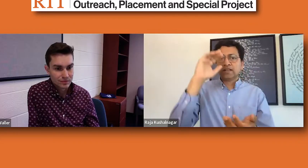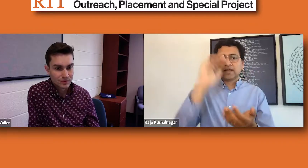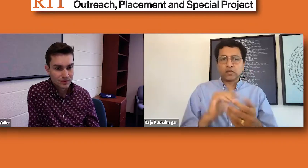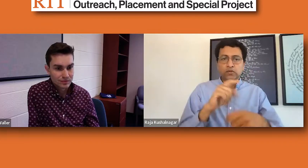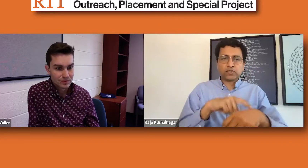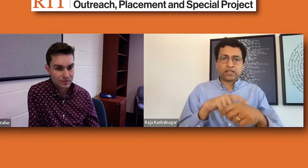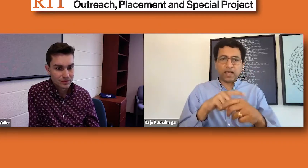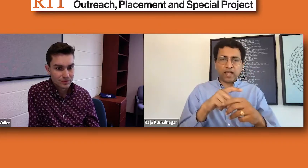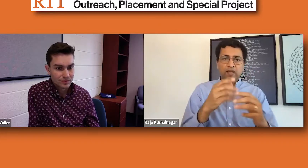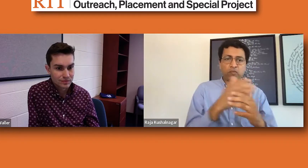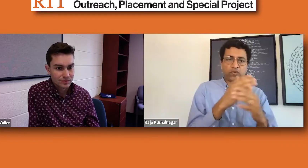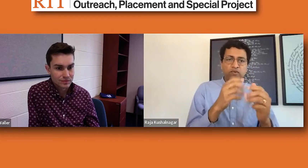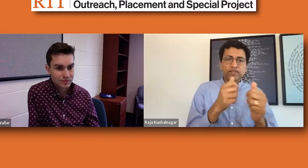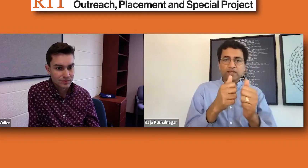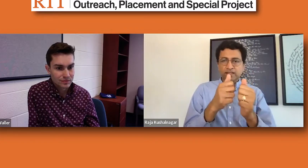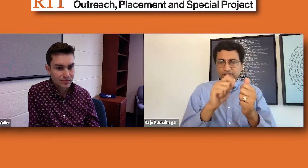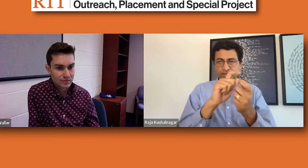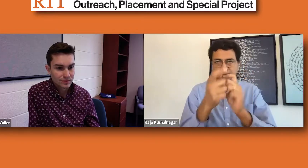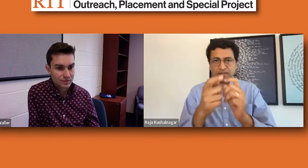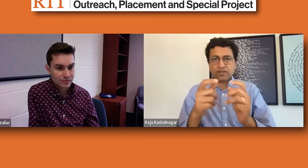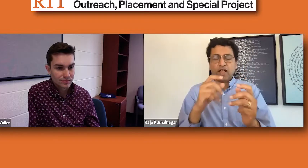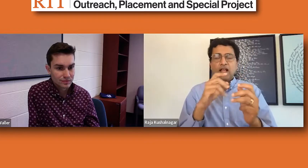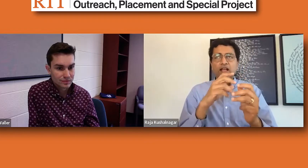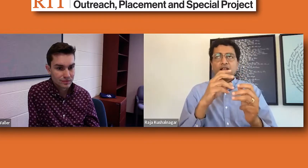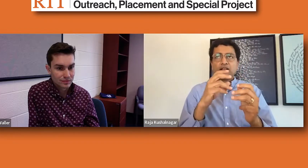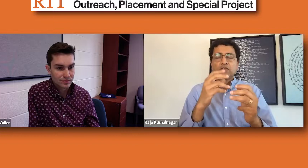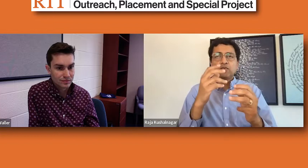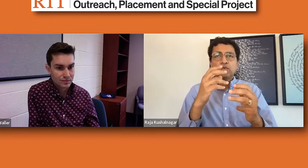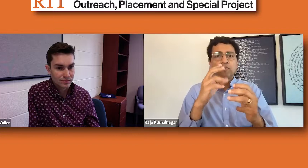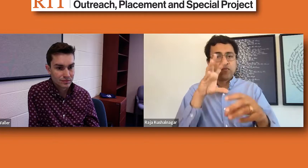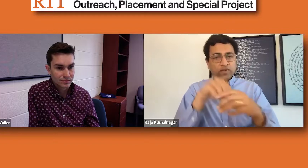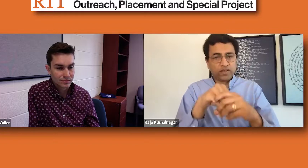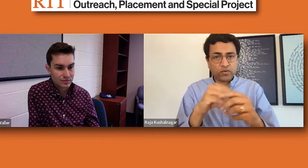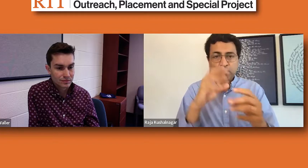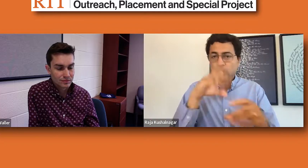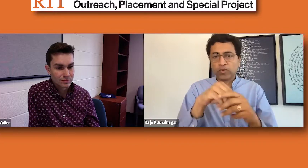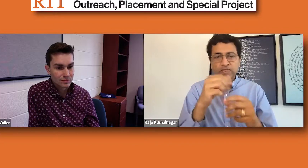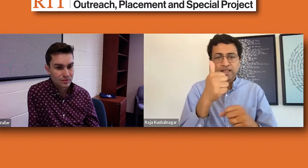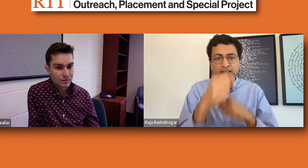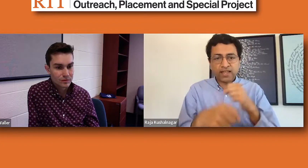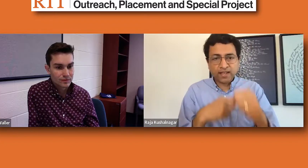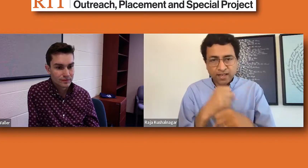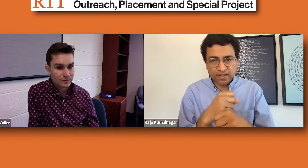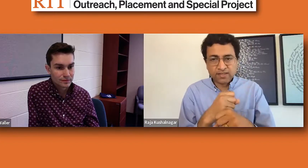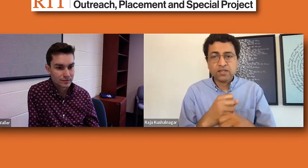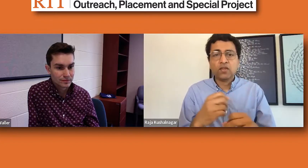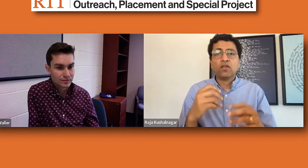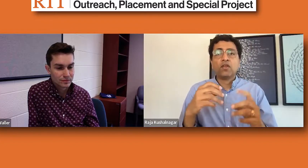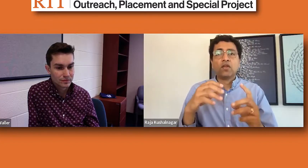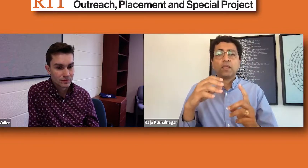And so the goal for this personal assistant technology is to use, hopefully